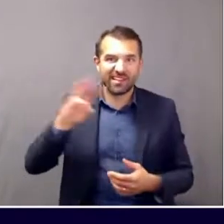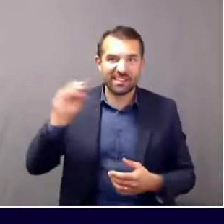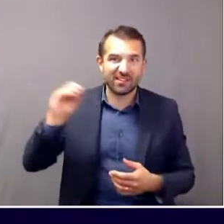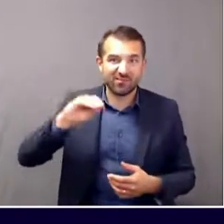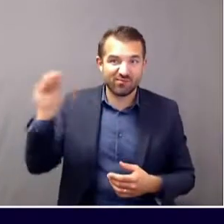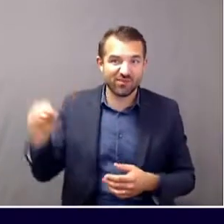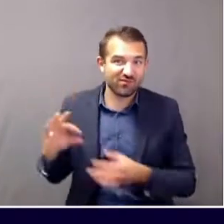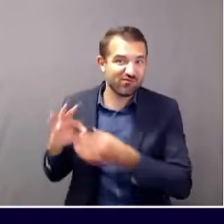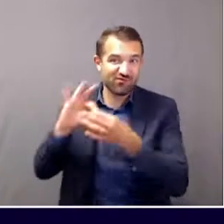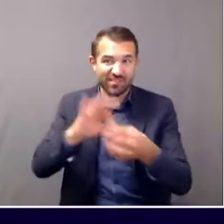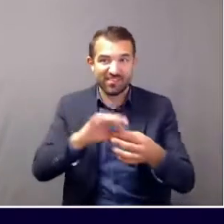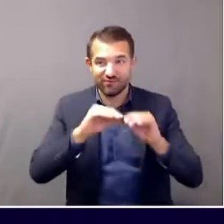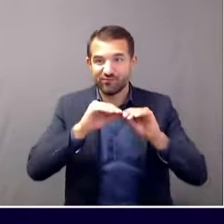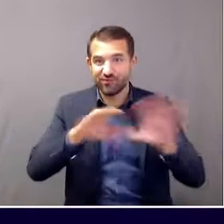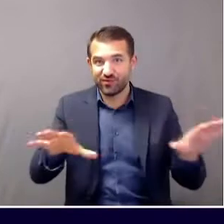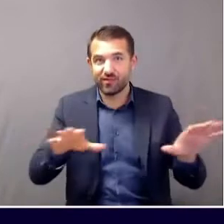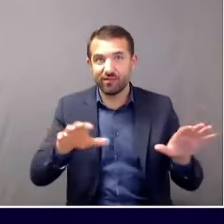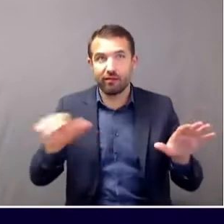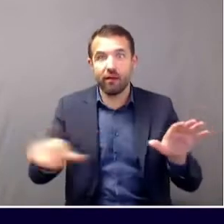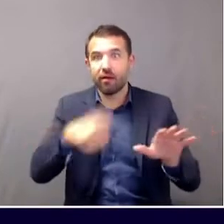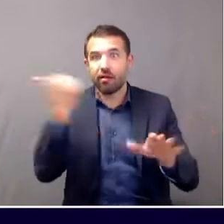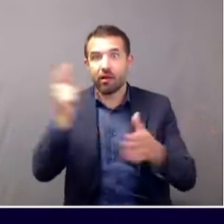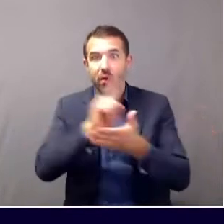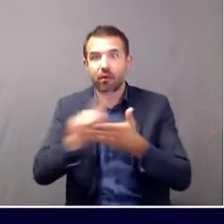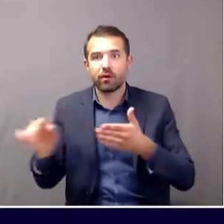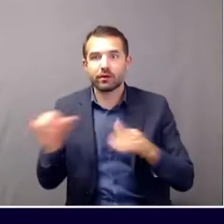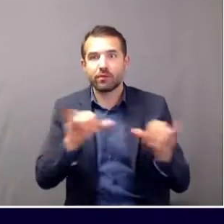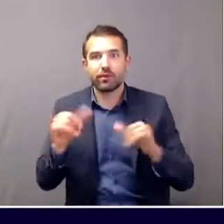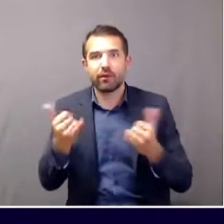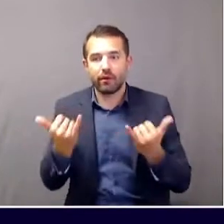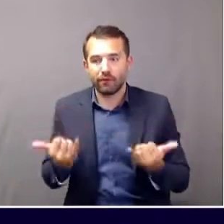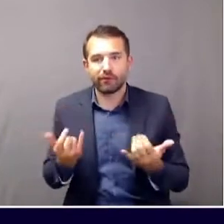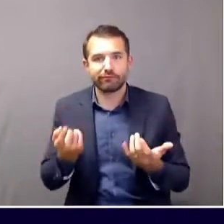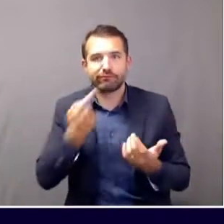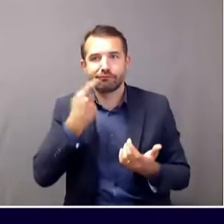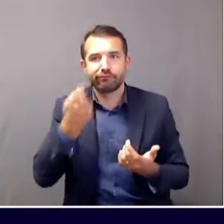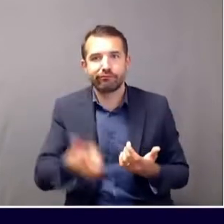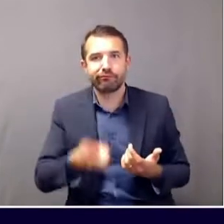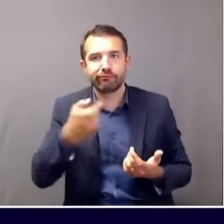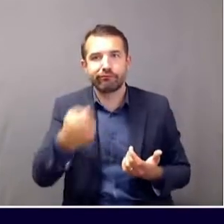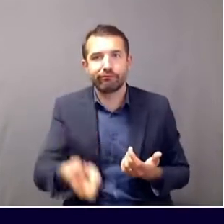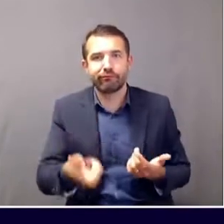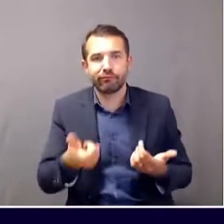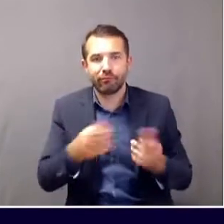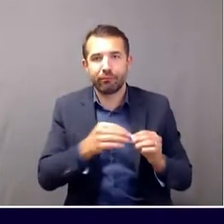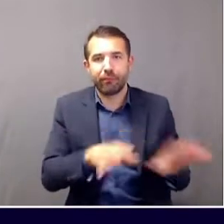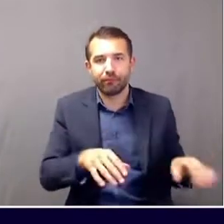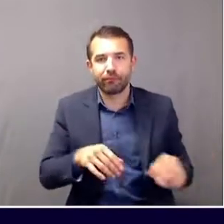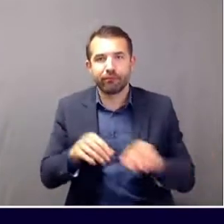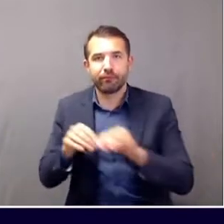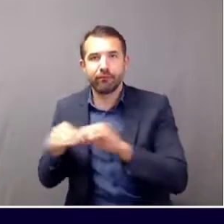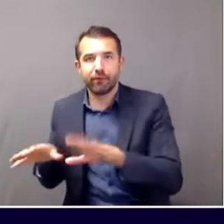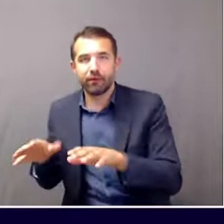where it is right now there has